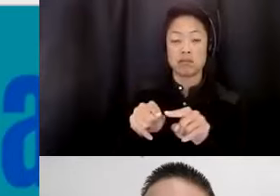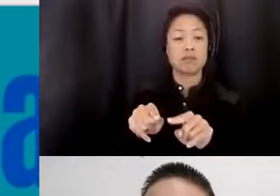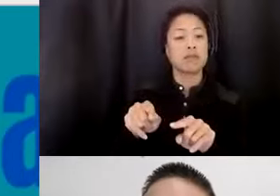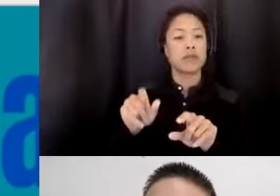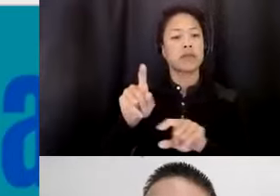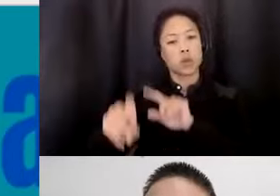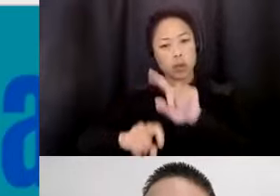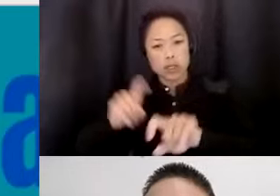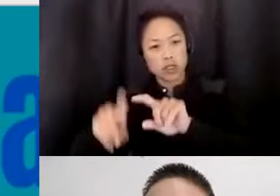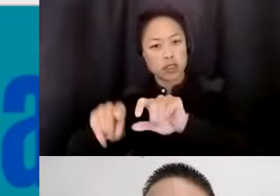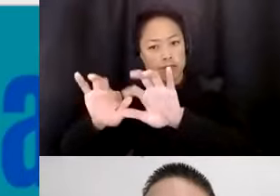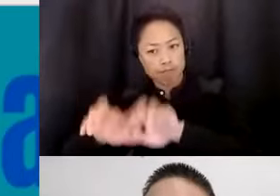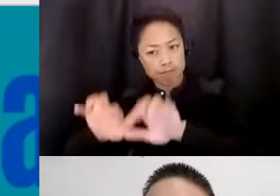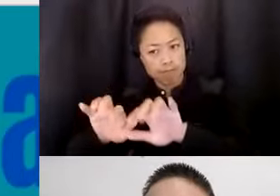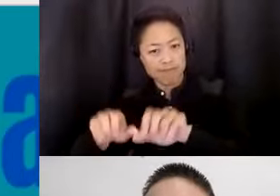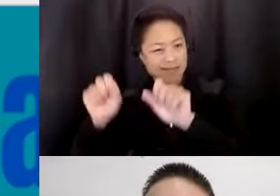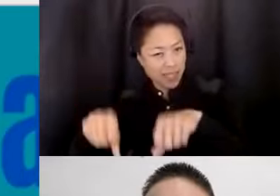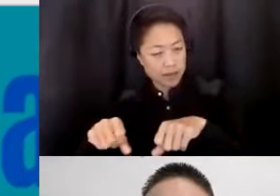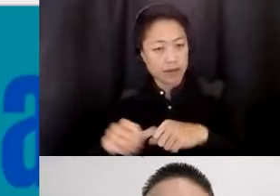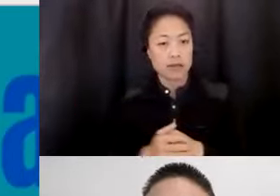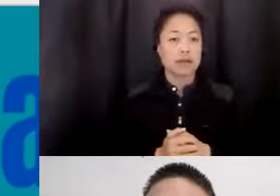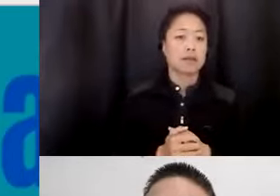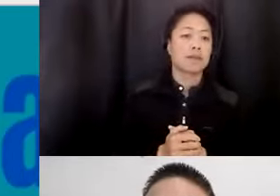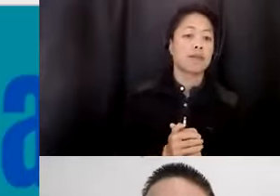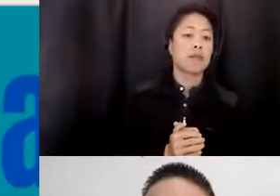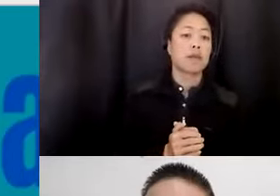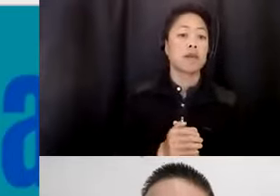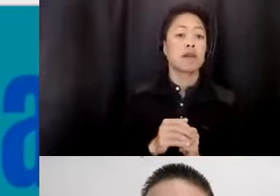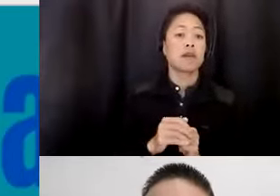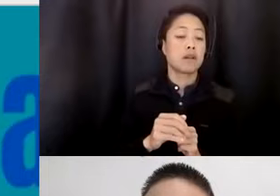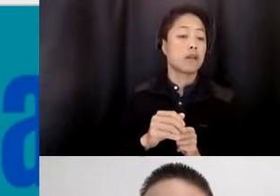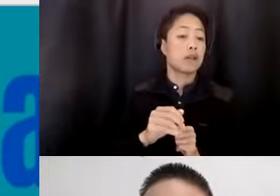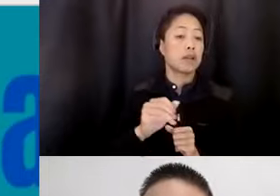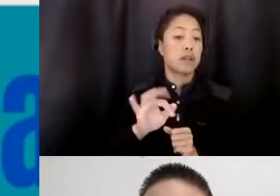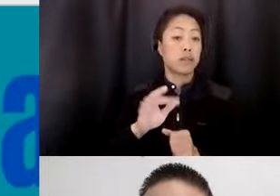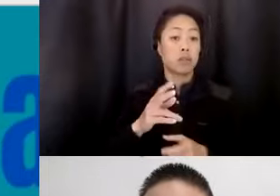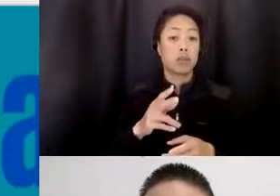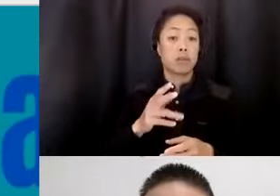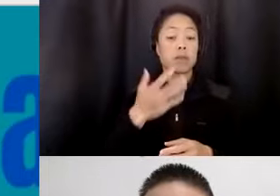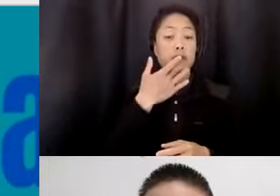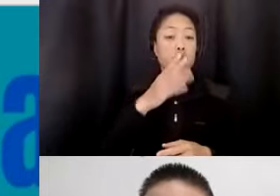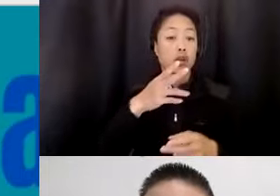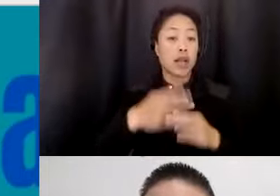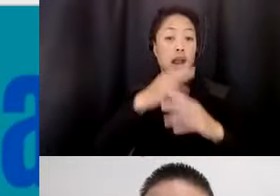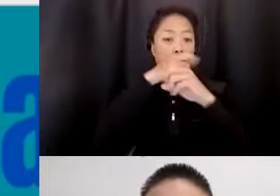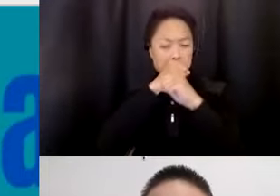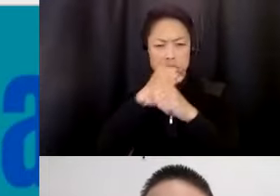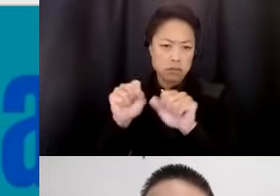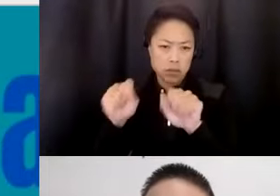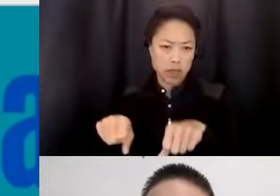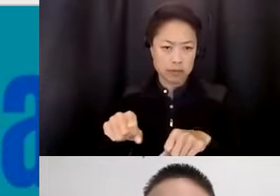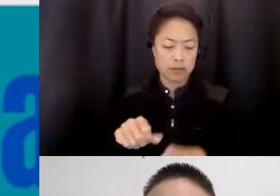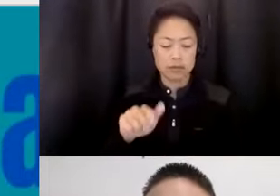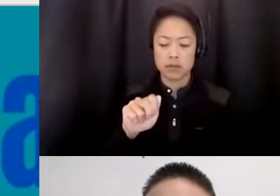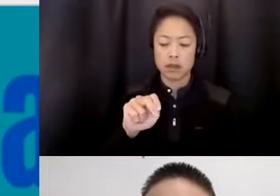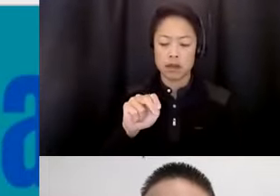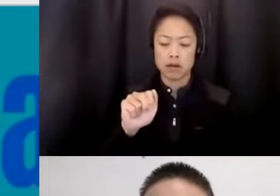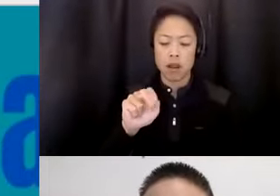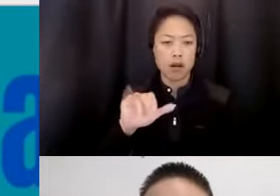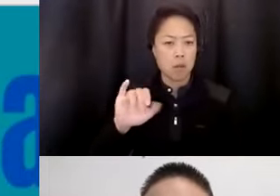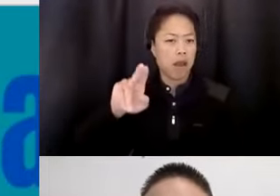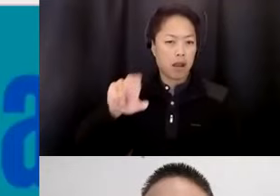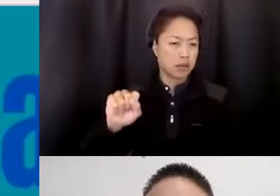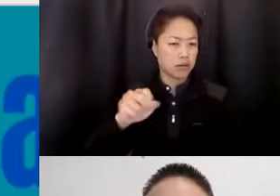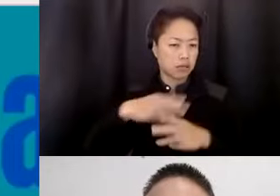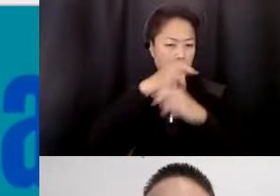You can also mark if you’d like to be anonymous as well. No questions are “stupid” questions.